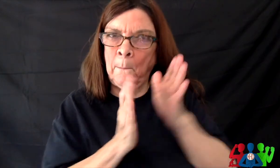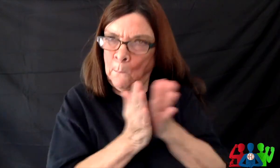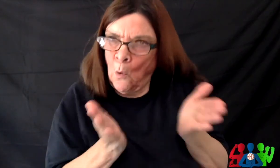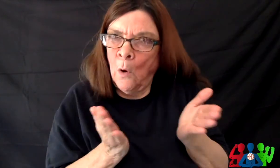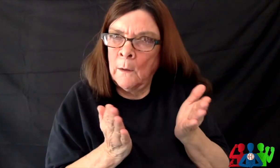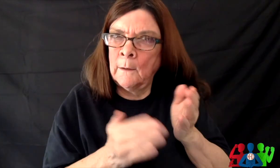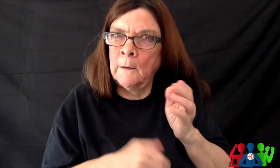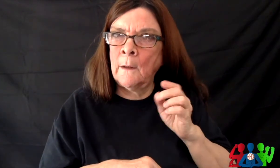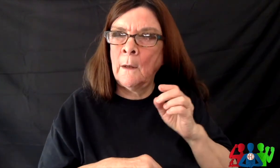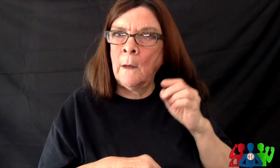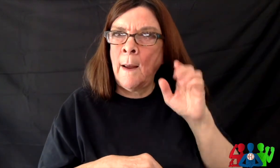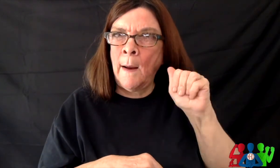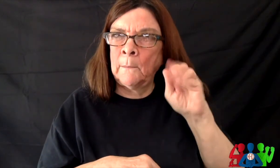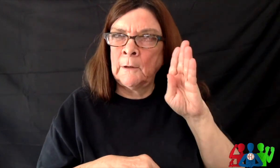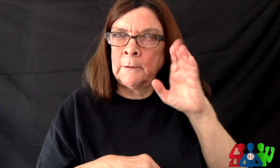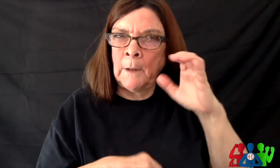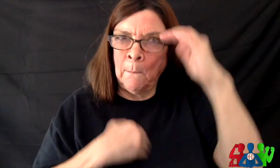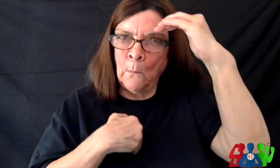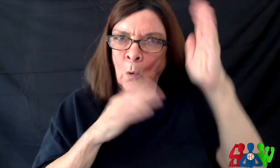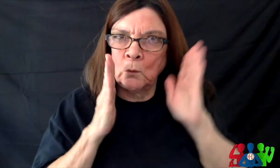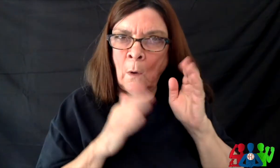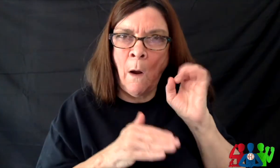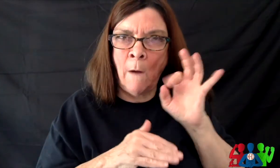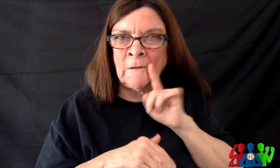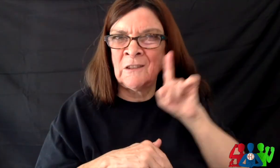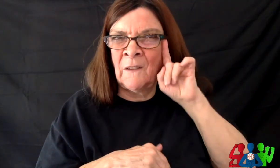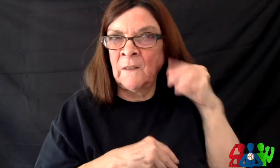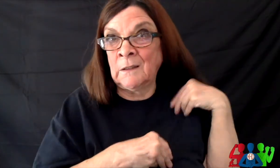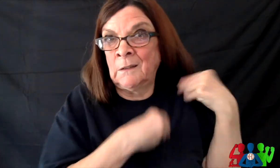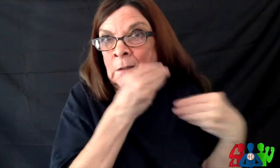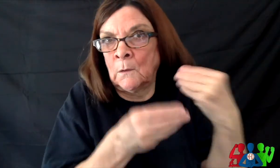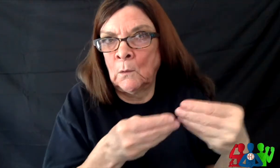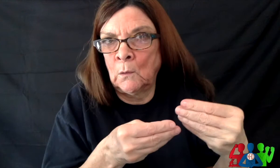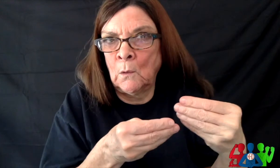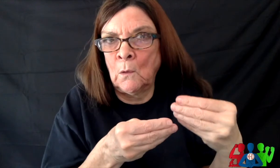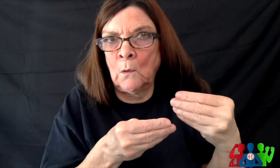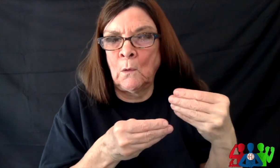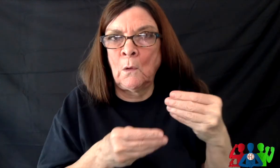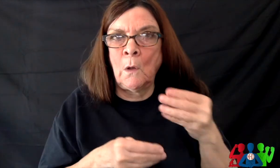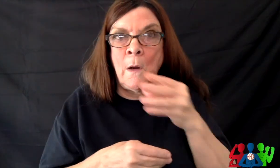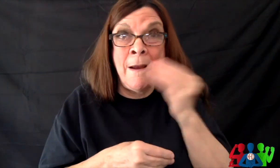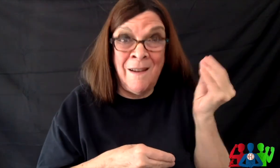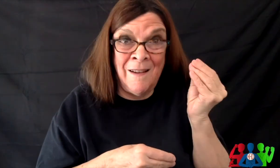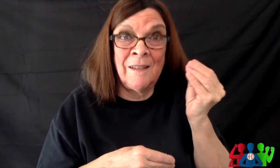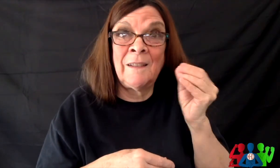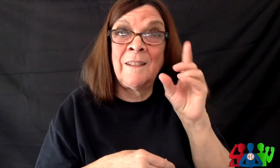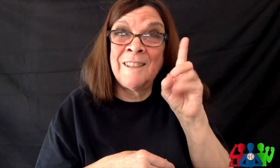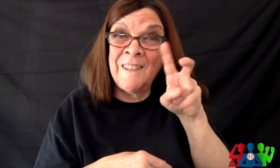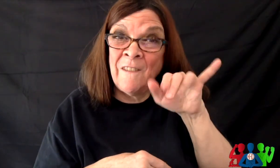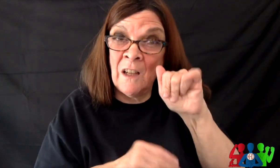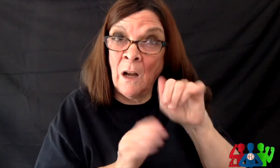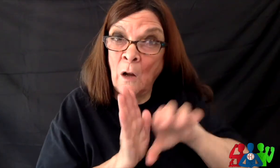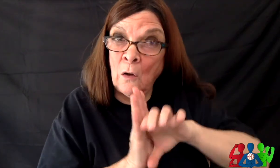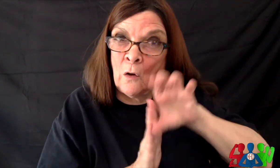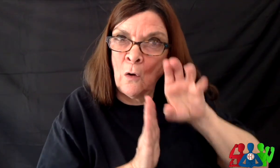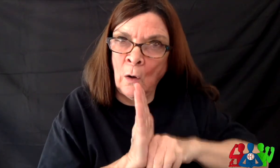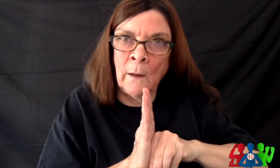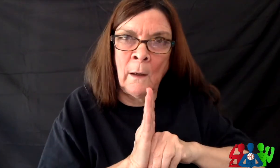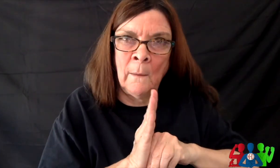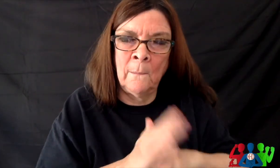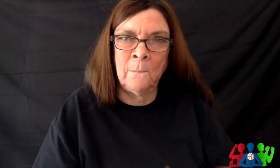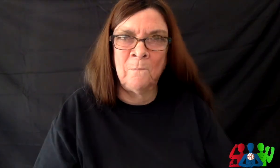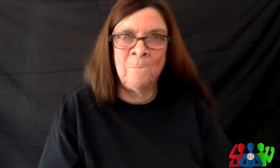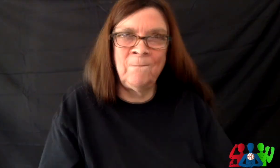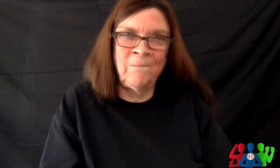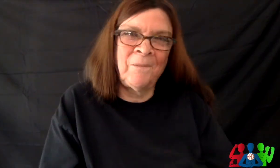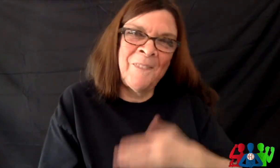a lot of effort into supporting this book, "ABC Portraits of Deaf Ancestors," and